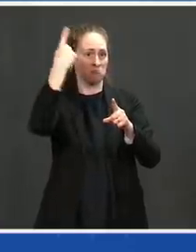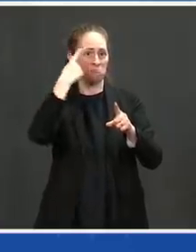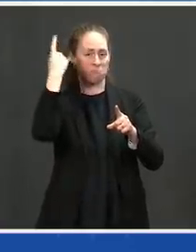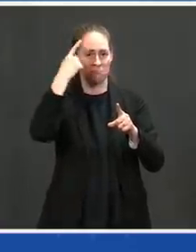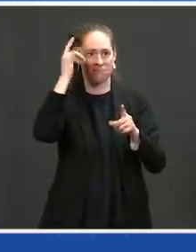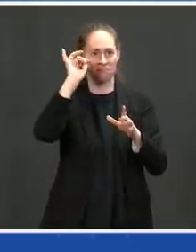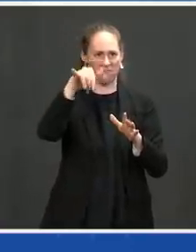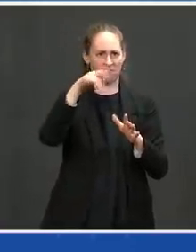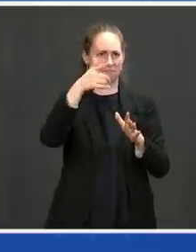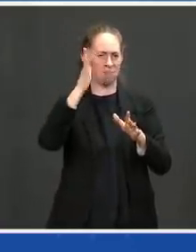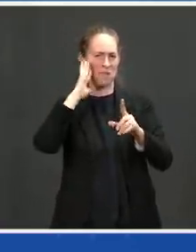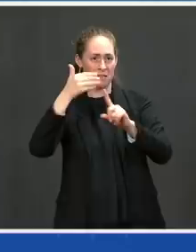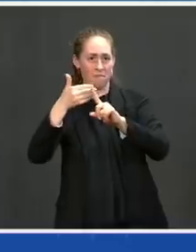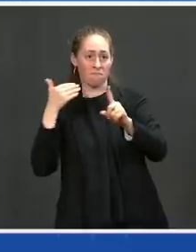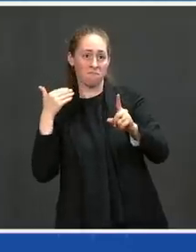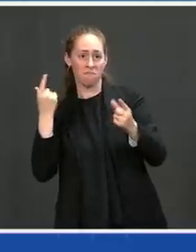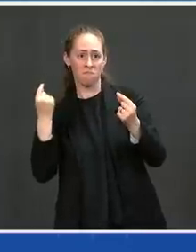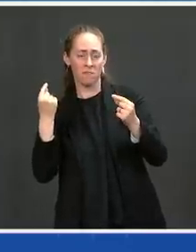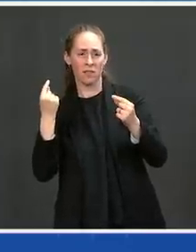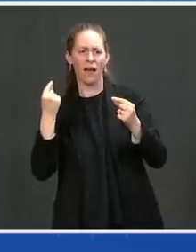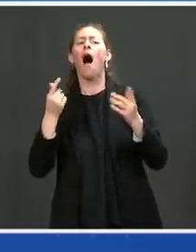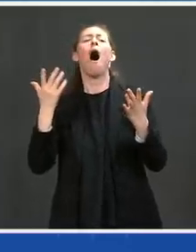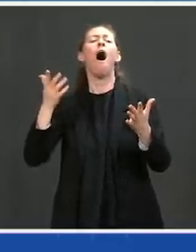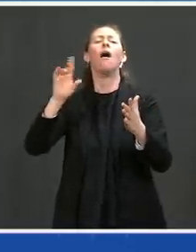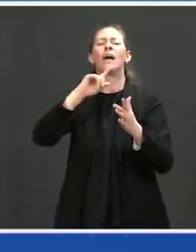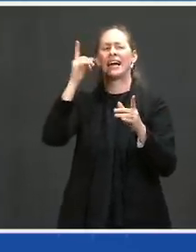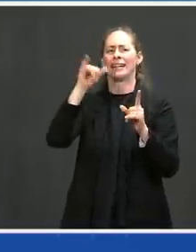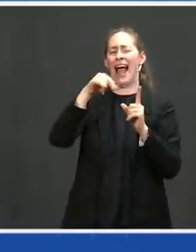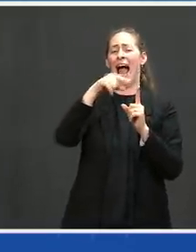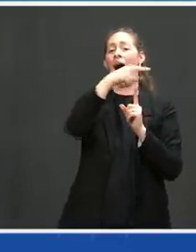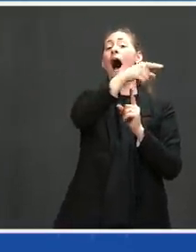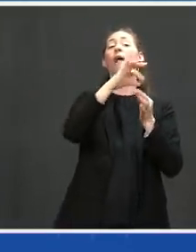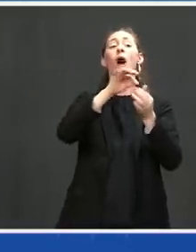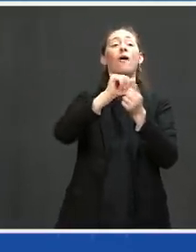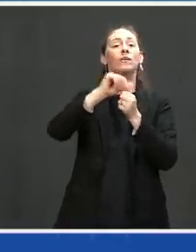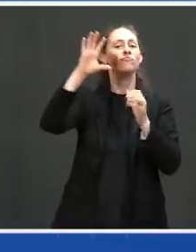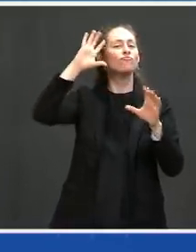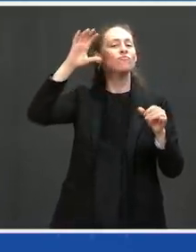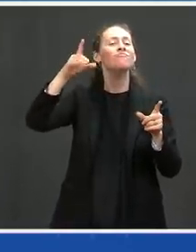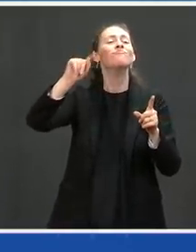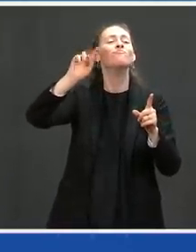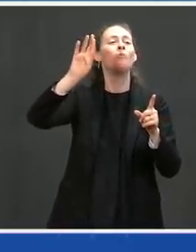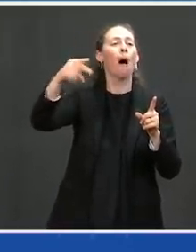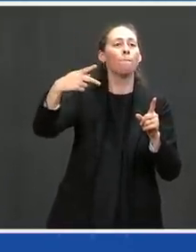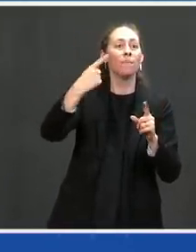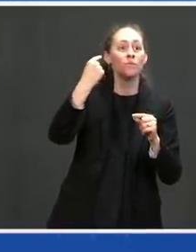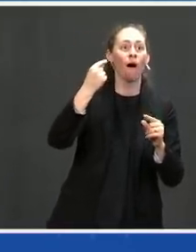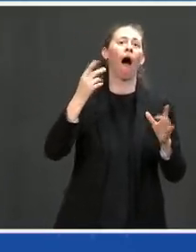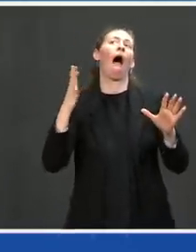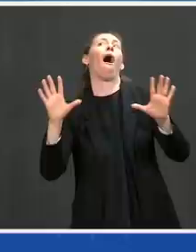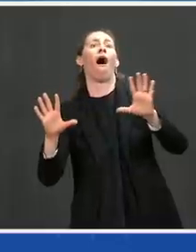needed to. My predecessor. Oh God, I miss him. The Press: Have you -- have you — The President: No, the answer is "yes."